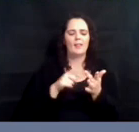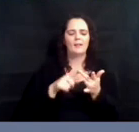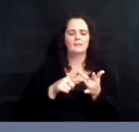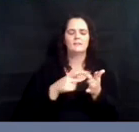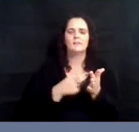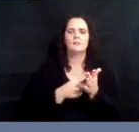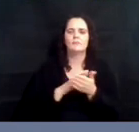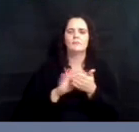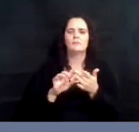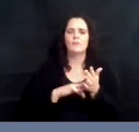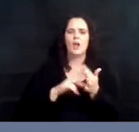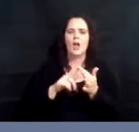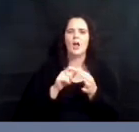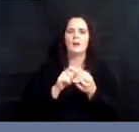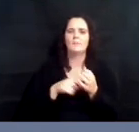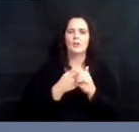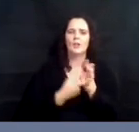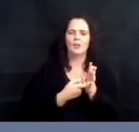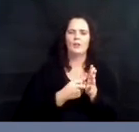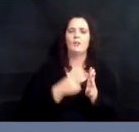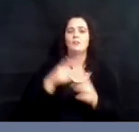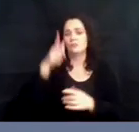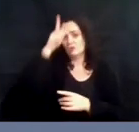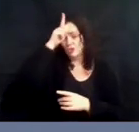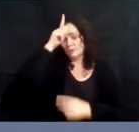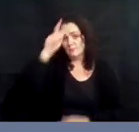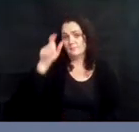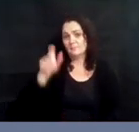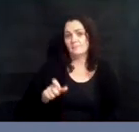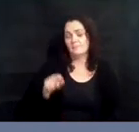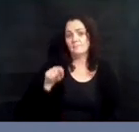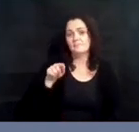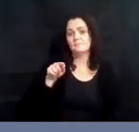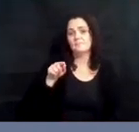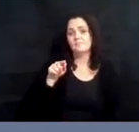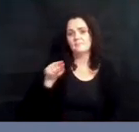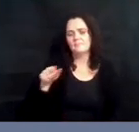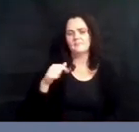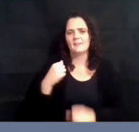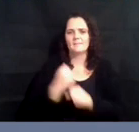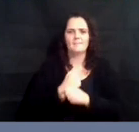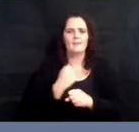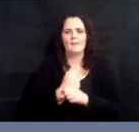who was a German animator, made the oldest existing feature-length animated